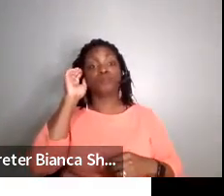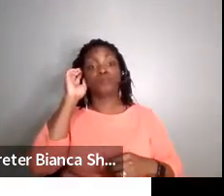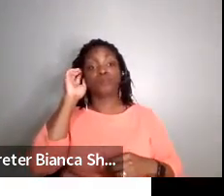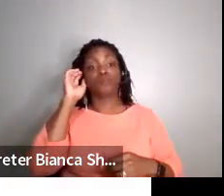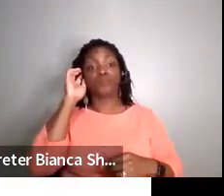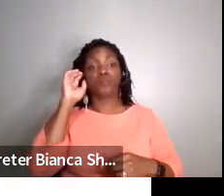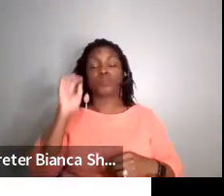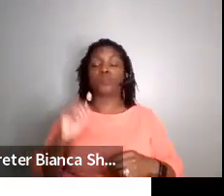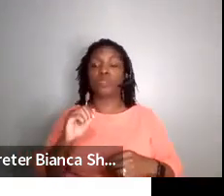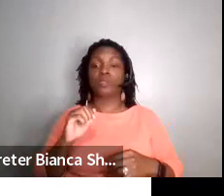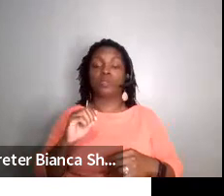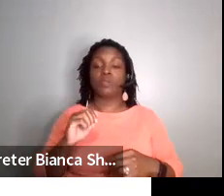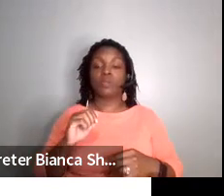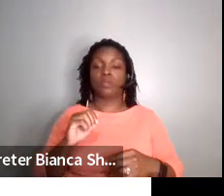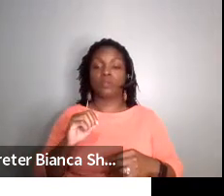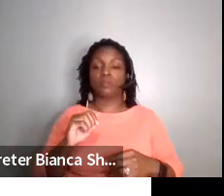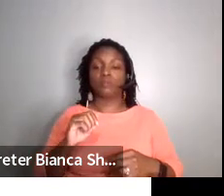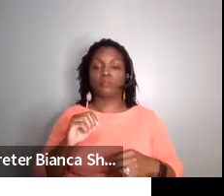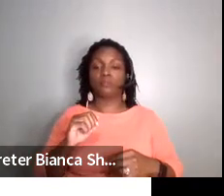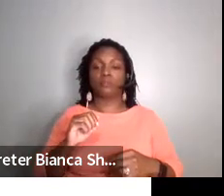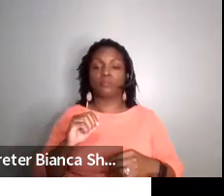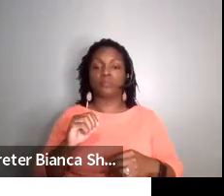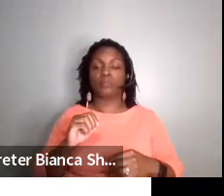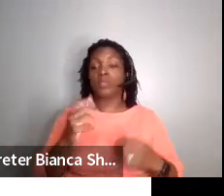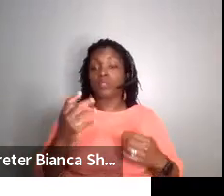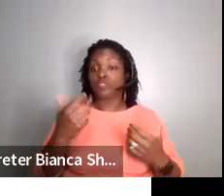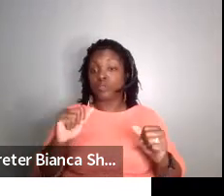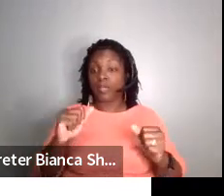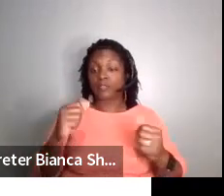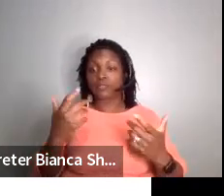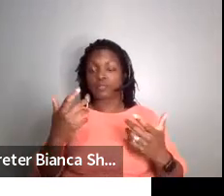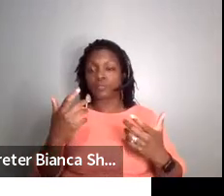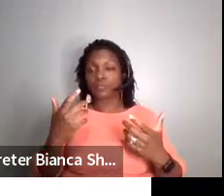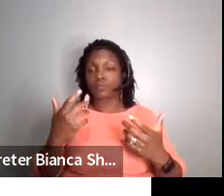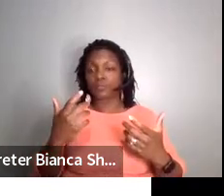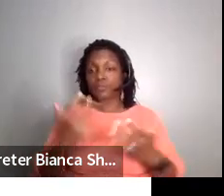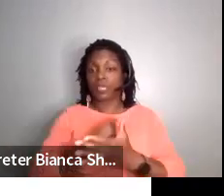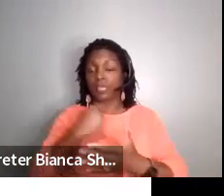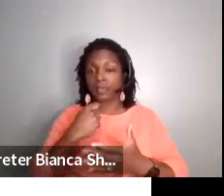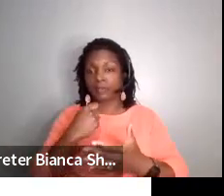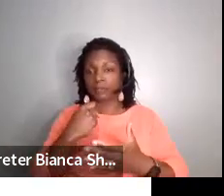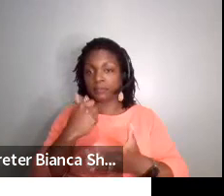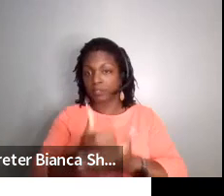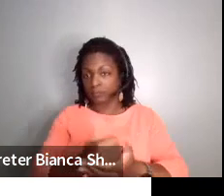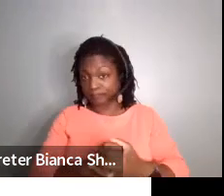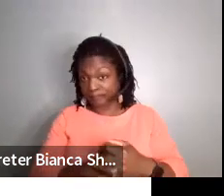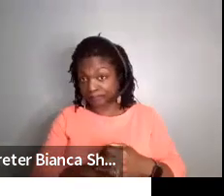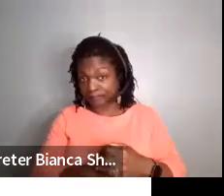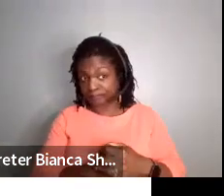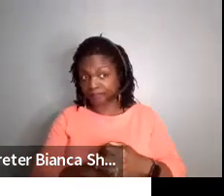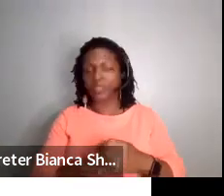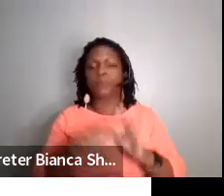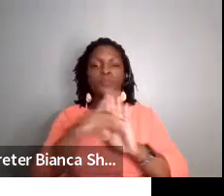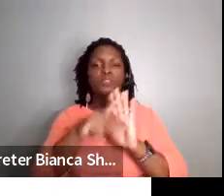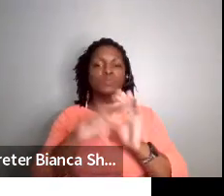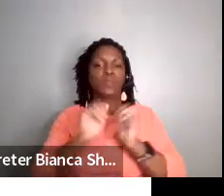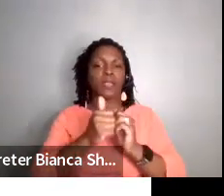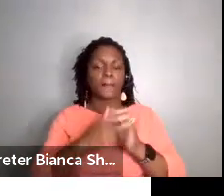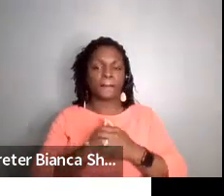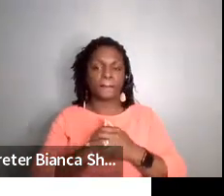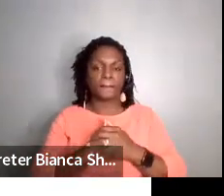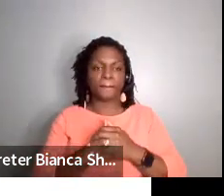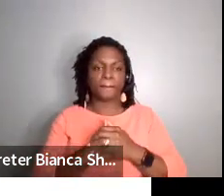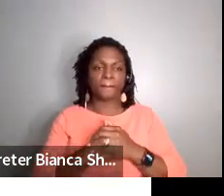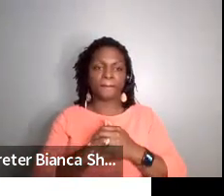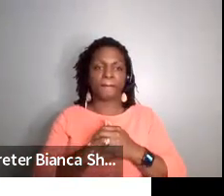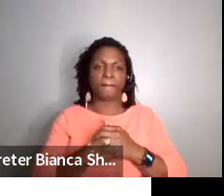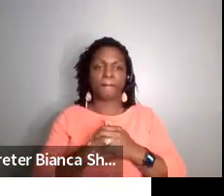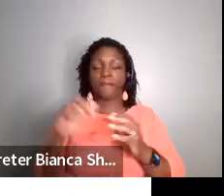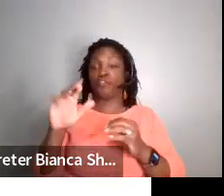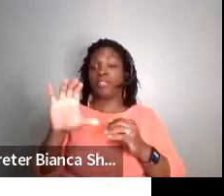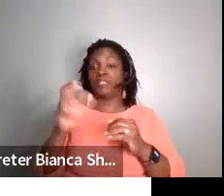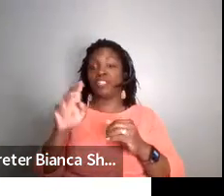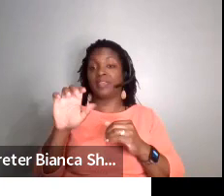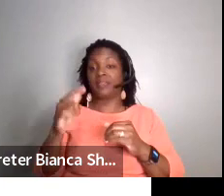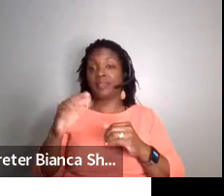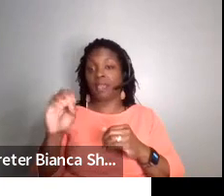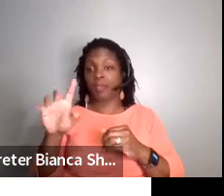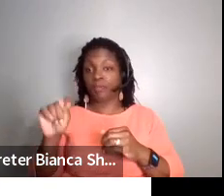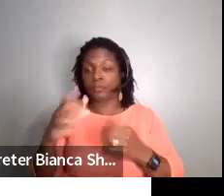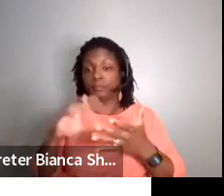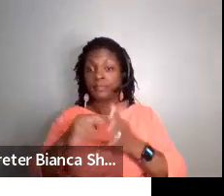Begin to reach out. So i'm identified basic principles of reaching out basic principles, reaching out to students with disabilities.